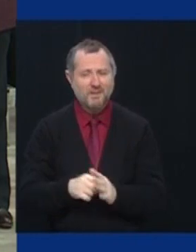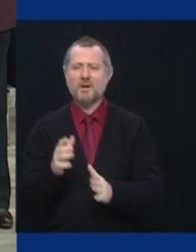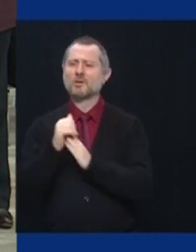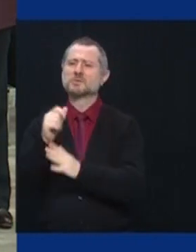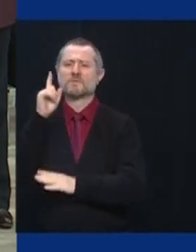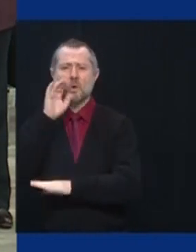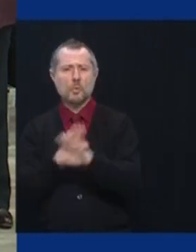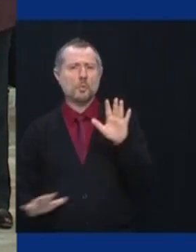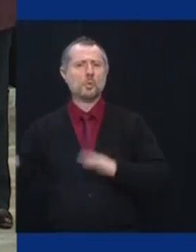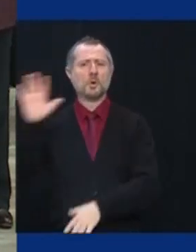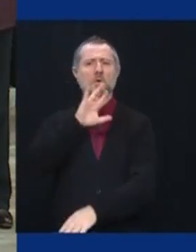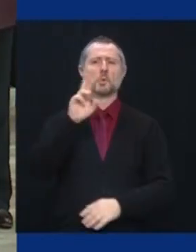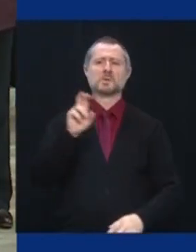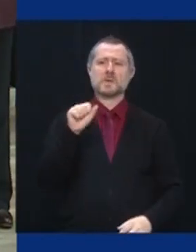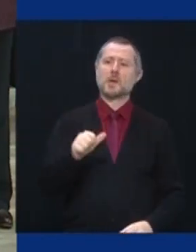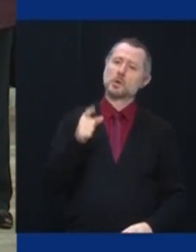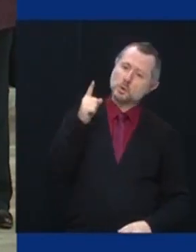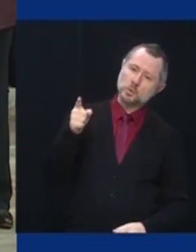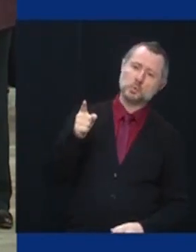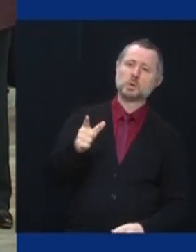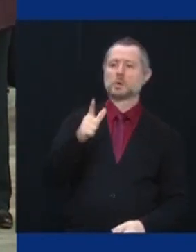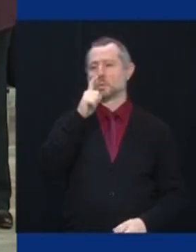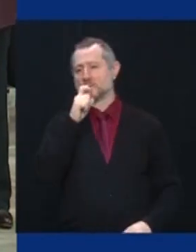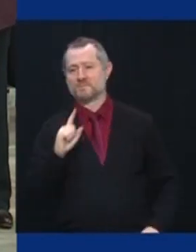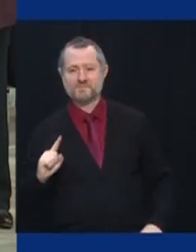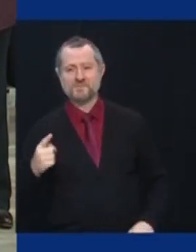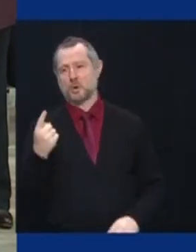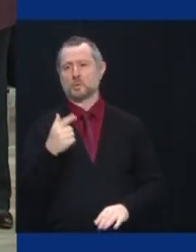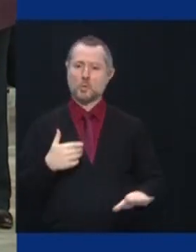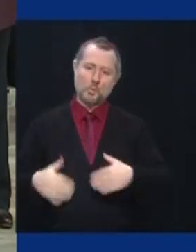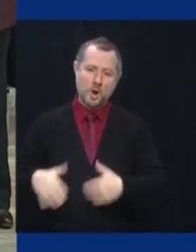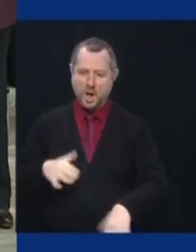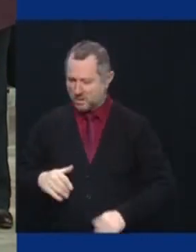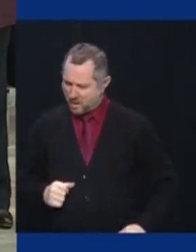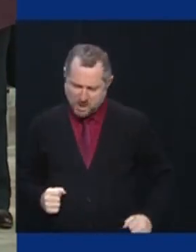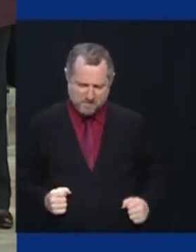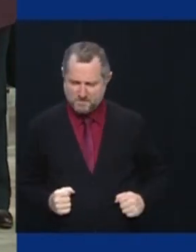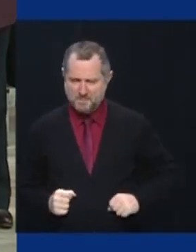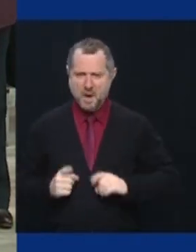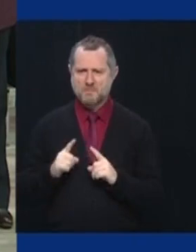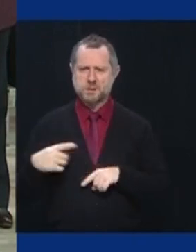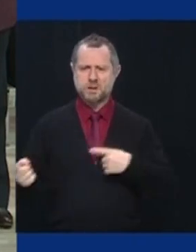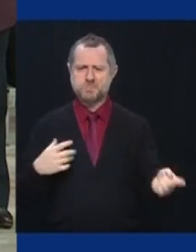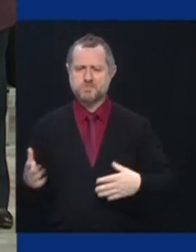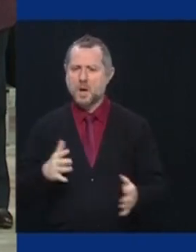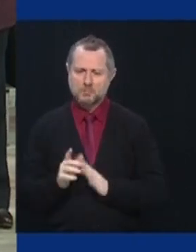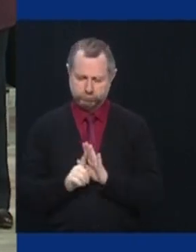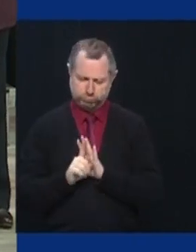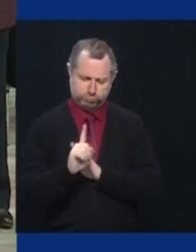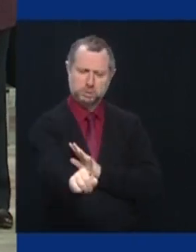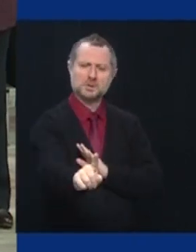MR. GOVERNOR, THANK YOU NOT ONLY OF NEW YORK, BUT IN OUR NATION.